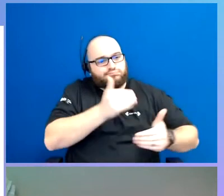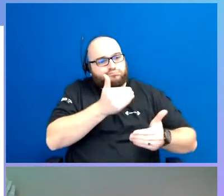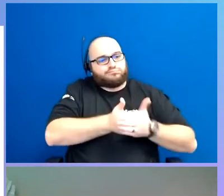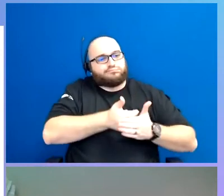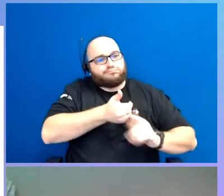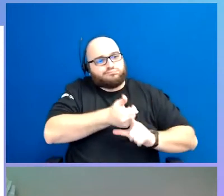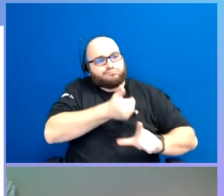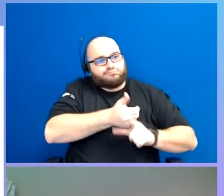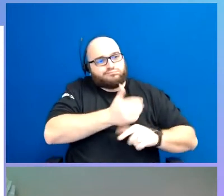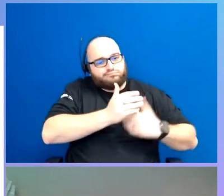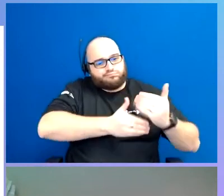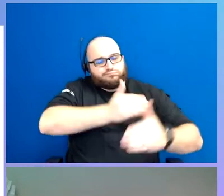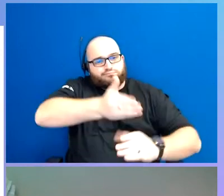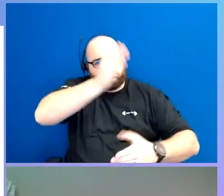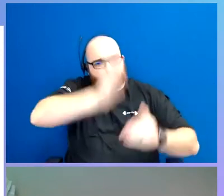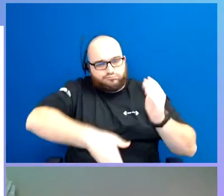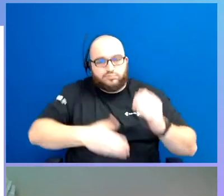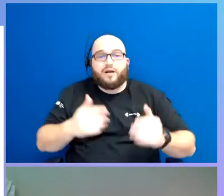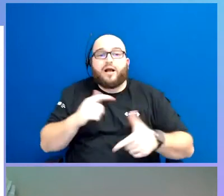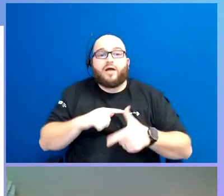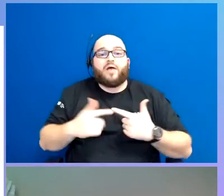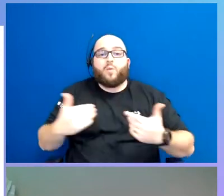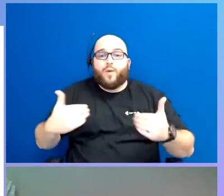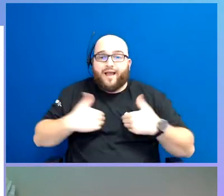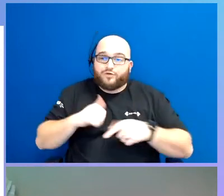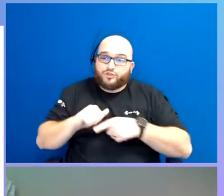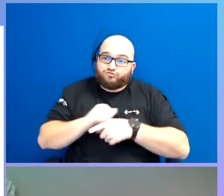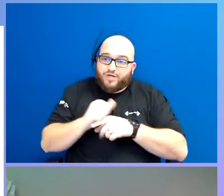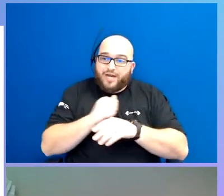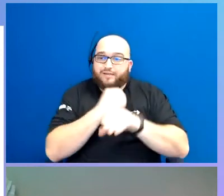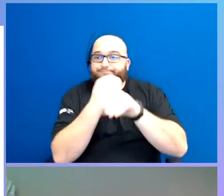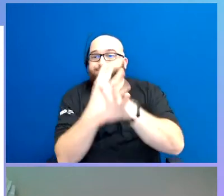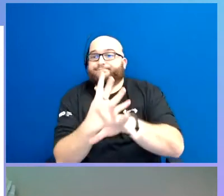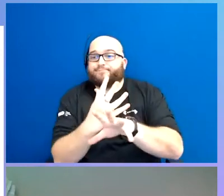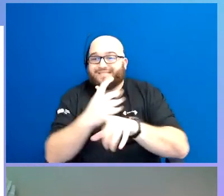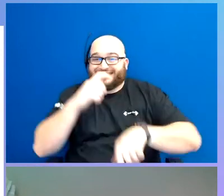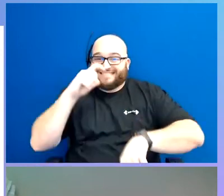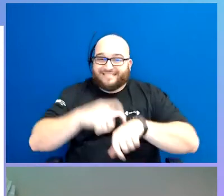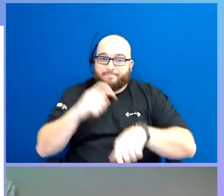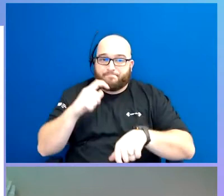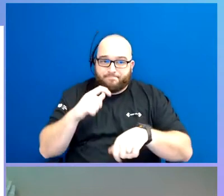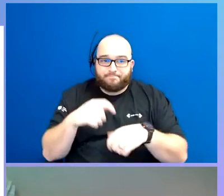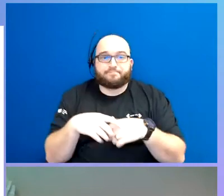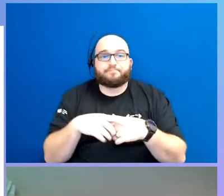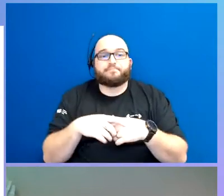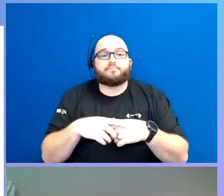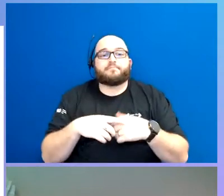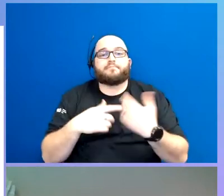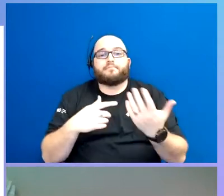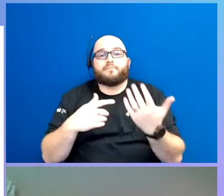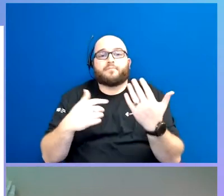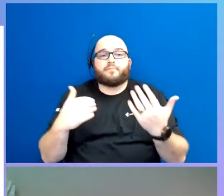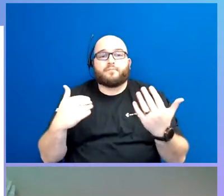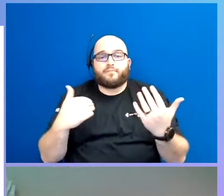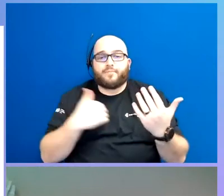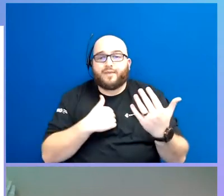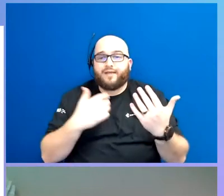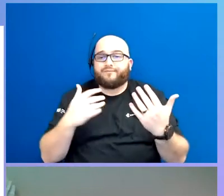sessions. To audit, retaining,